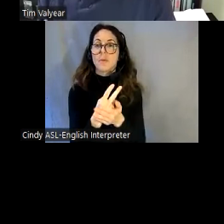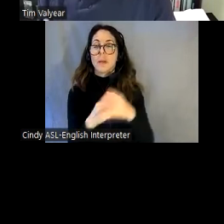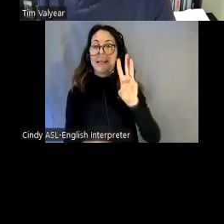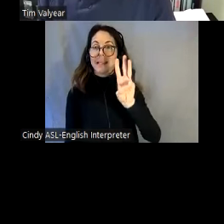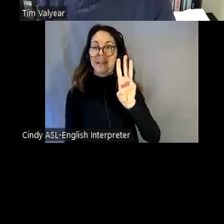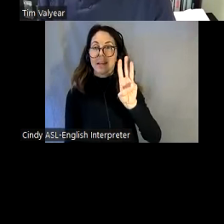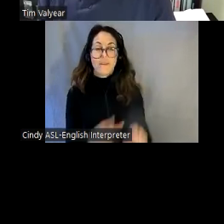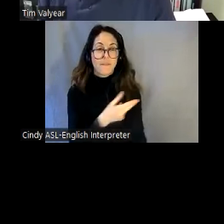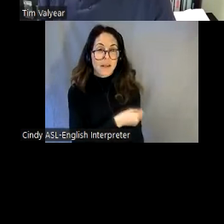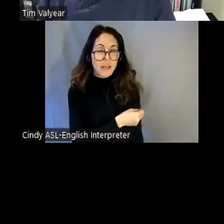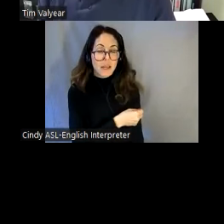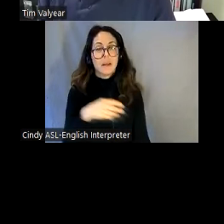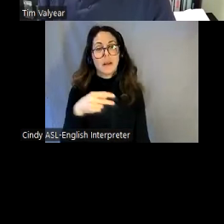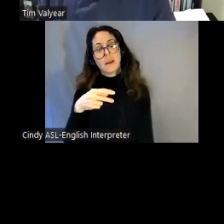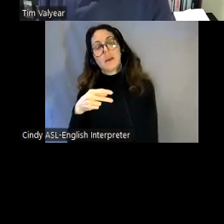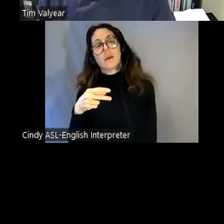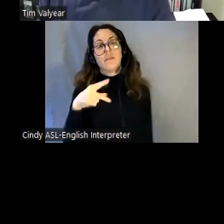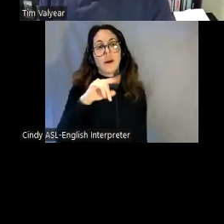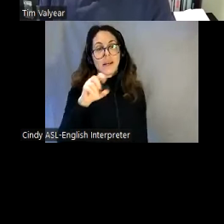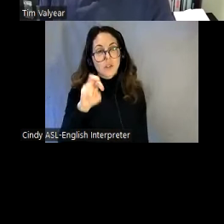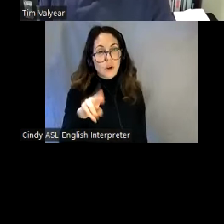build immunity. And that's what you want to think about.